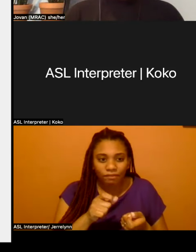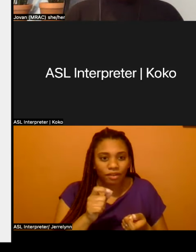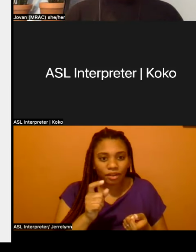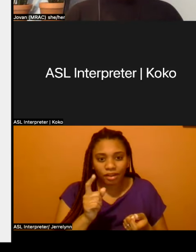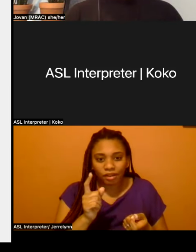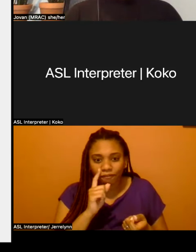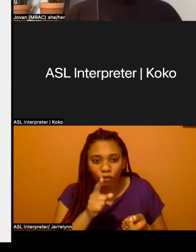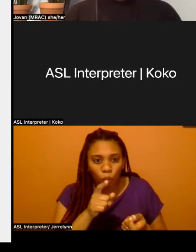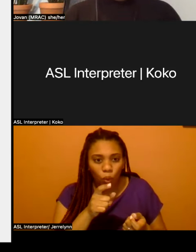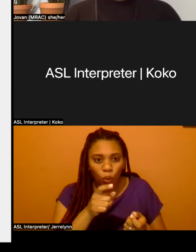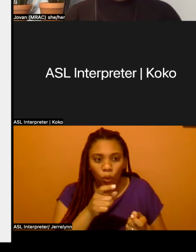Does that make sense?